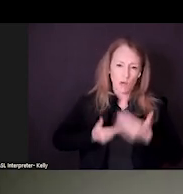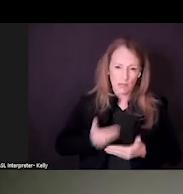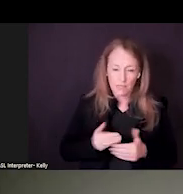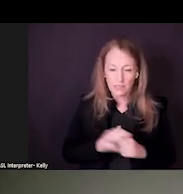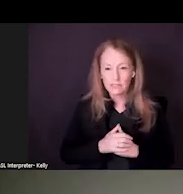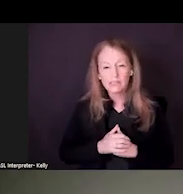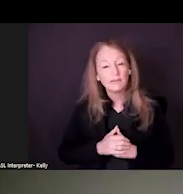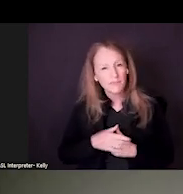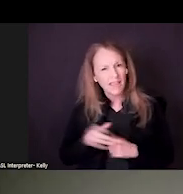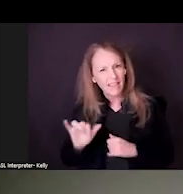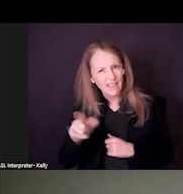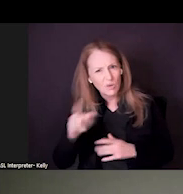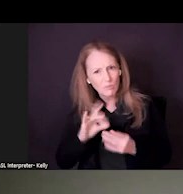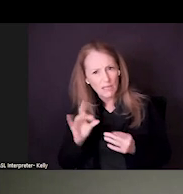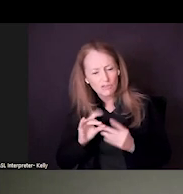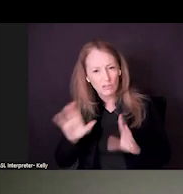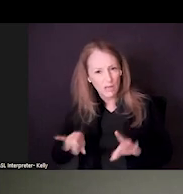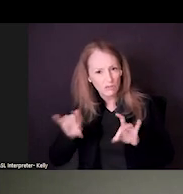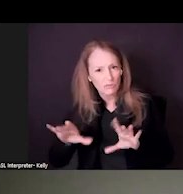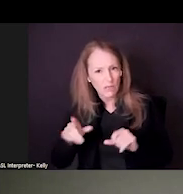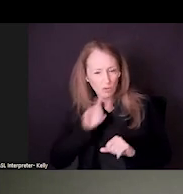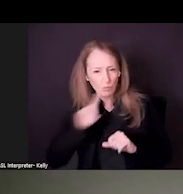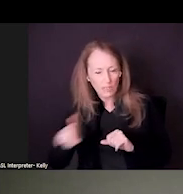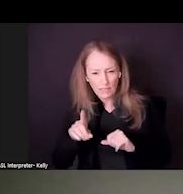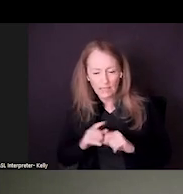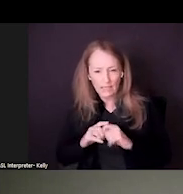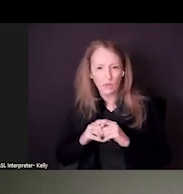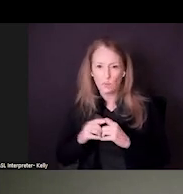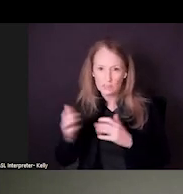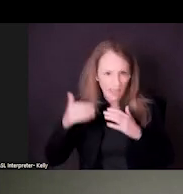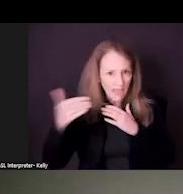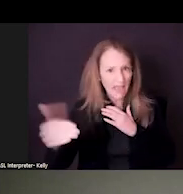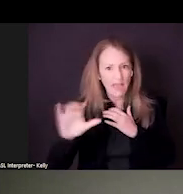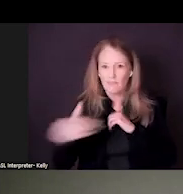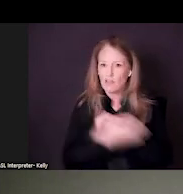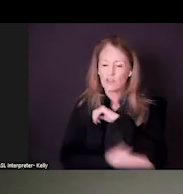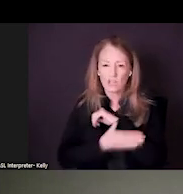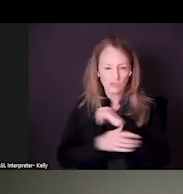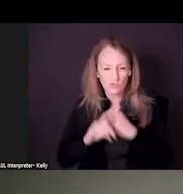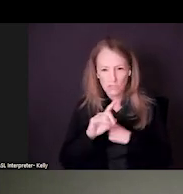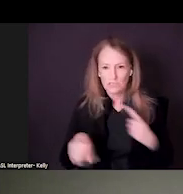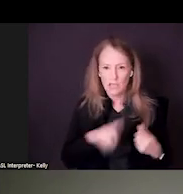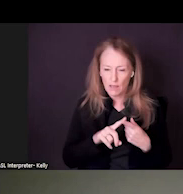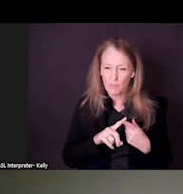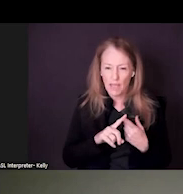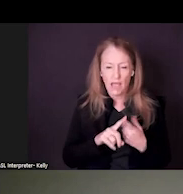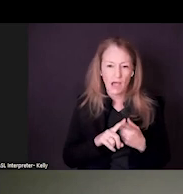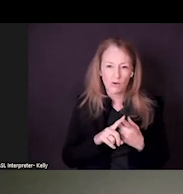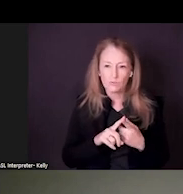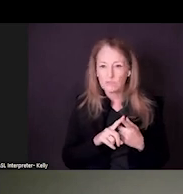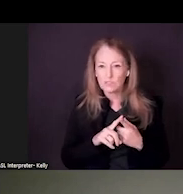PIONEER IN THE YOUTH LIFELINE PHONE IN THEIR CRISIS SERVICES,